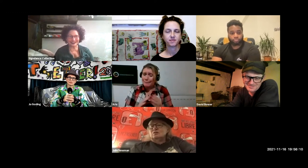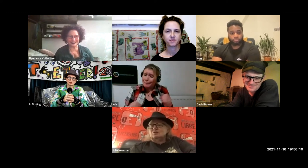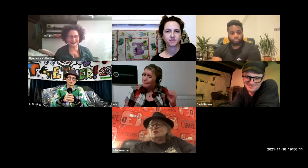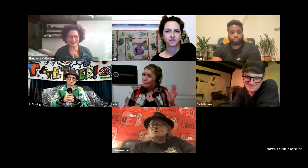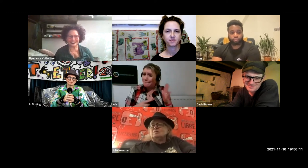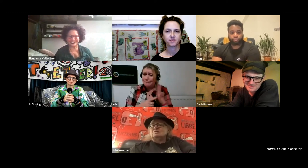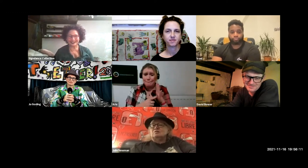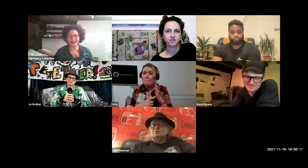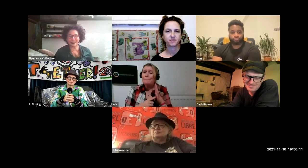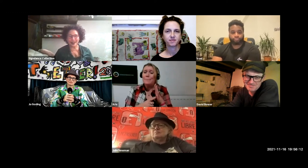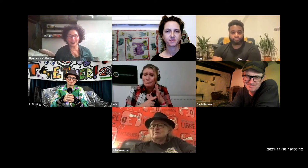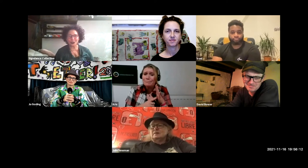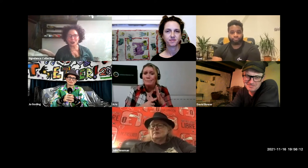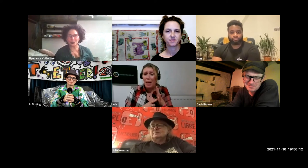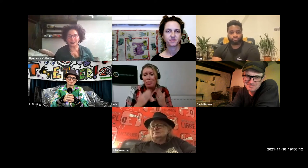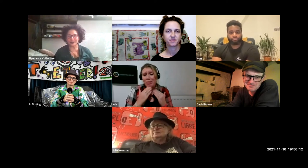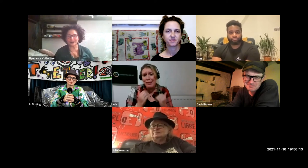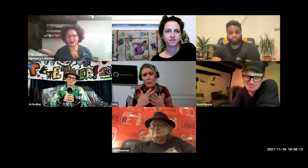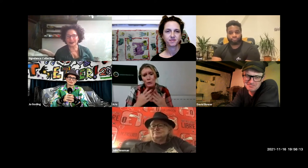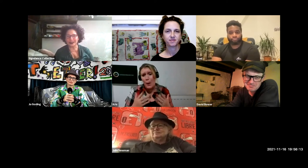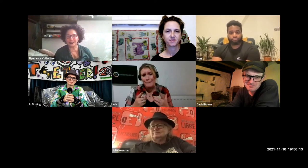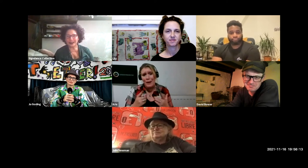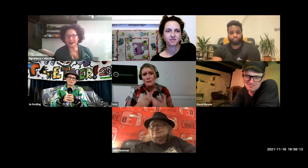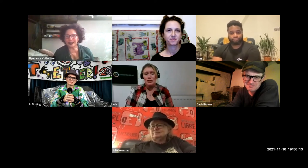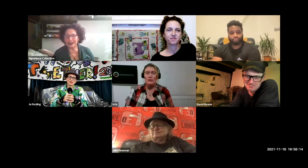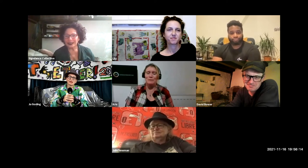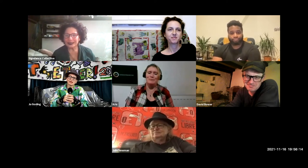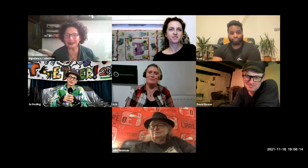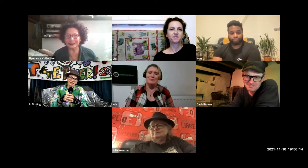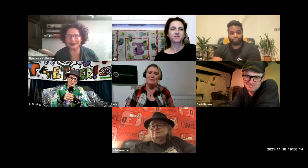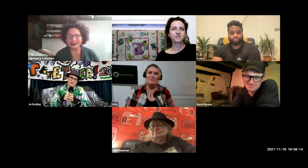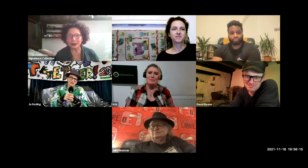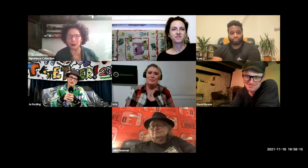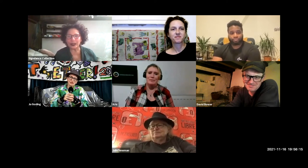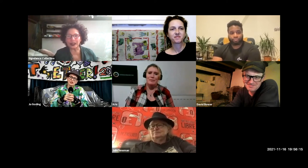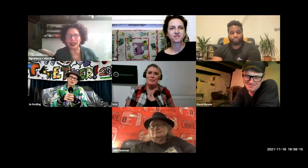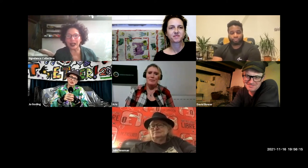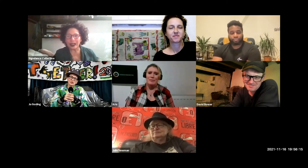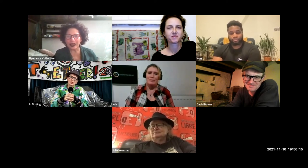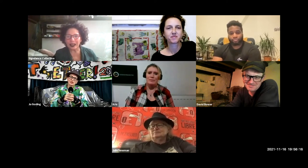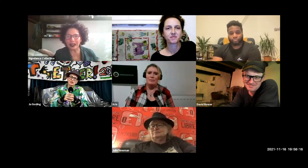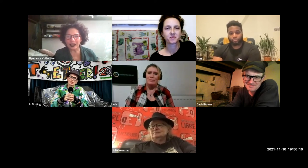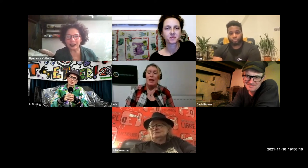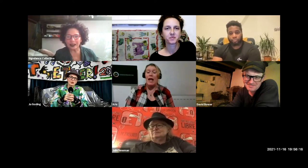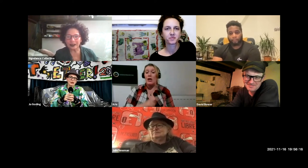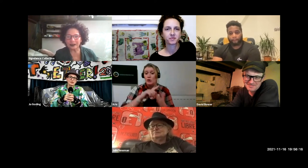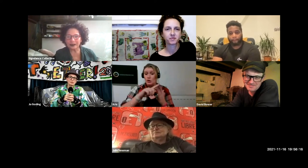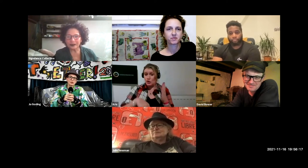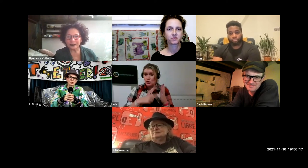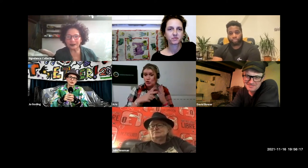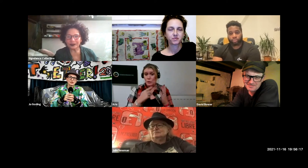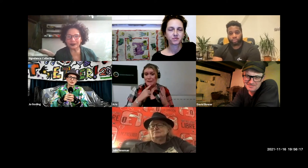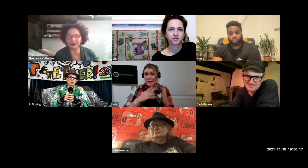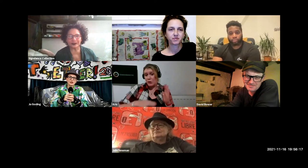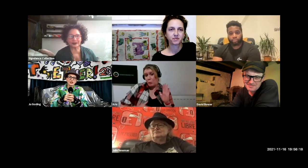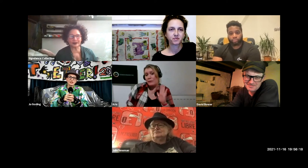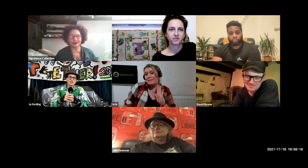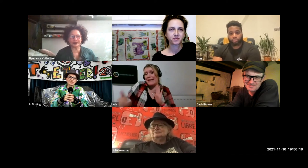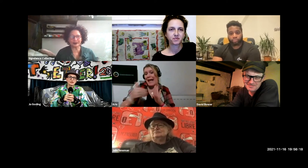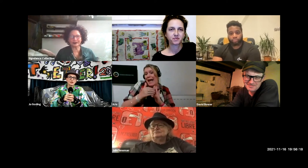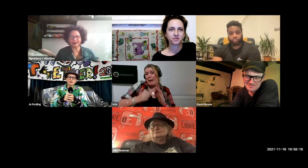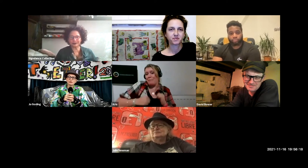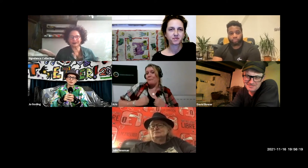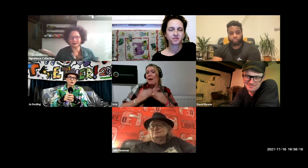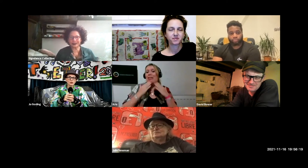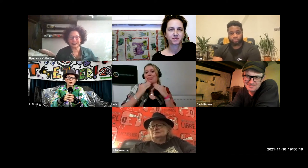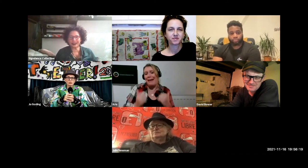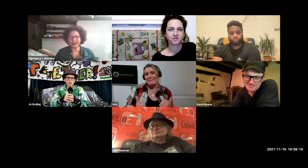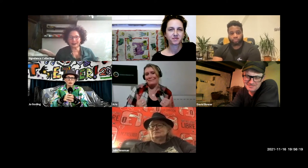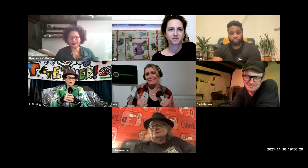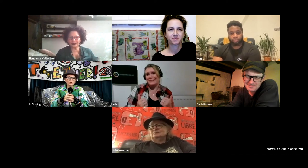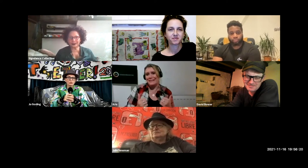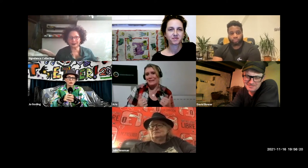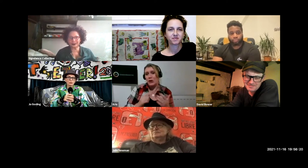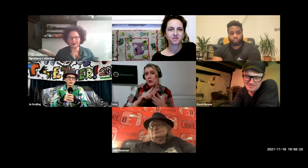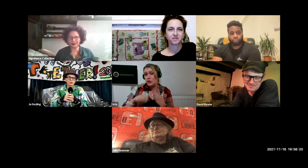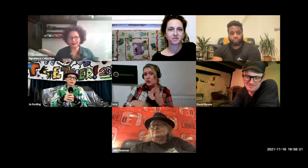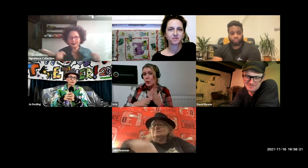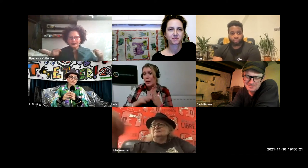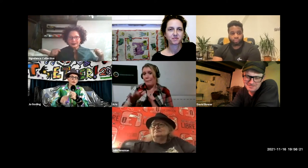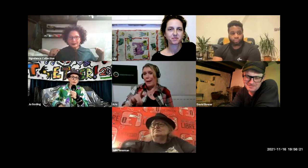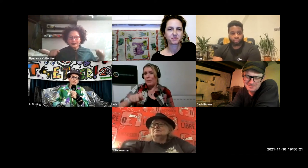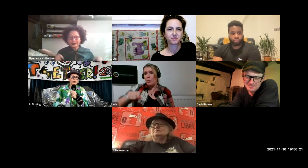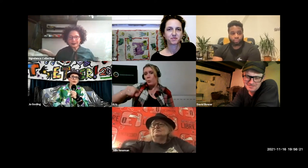you